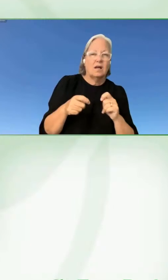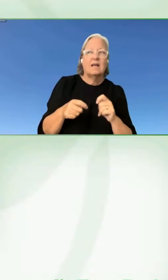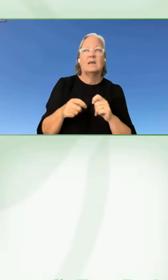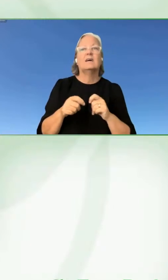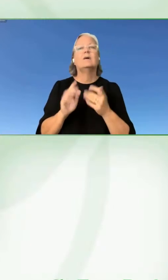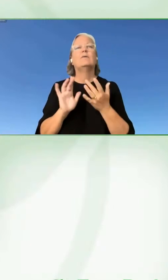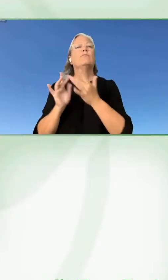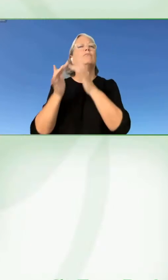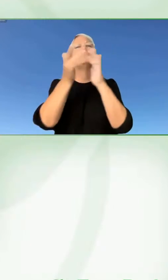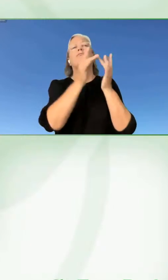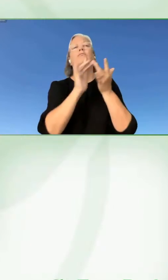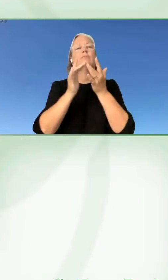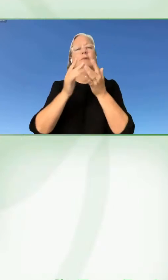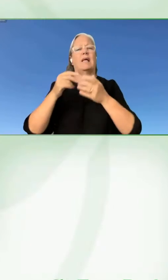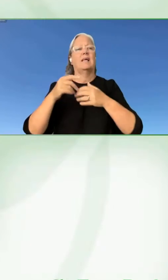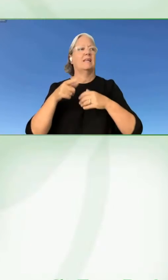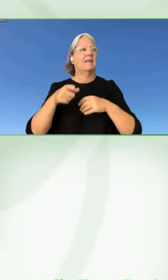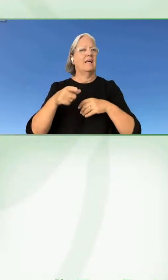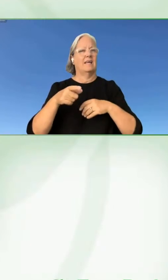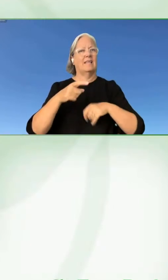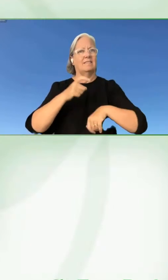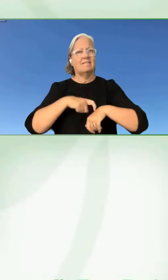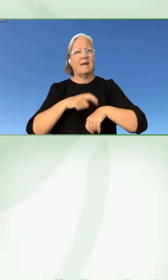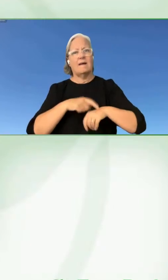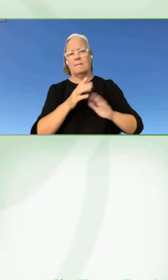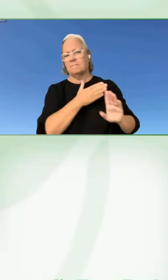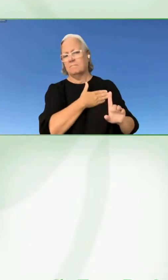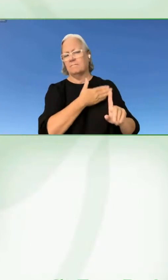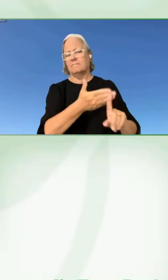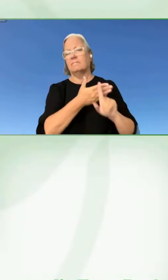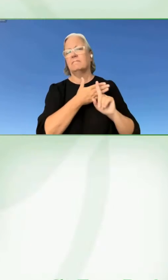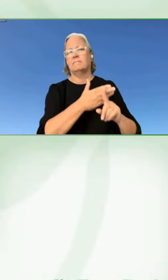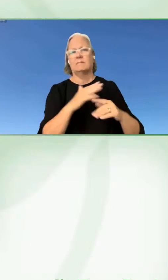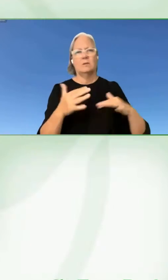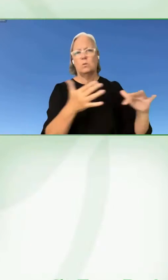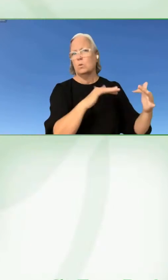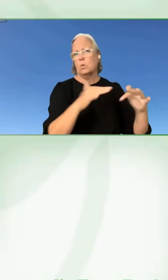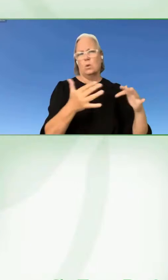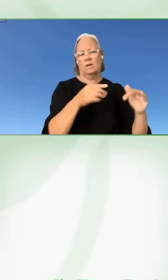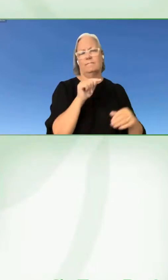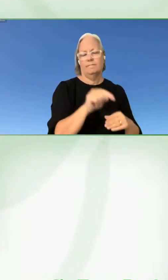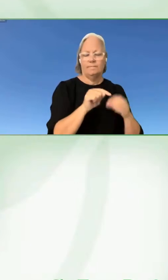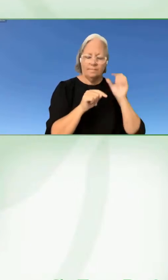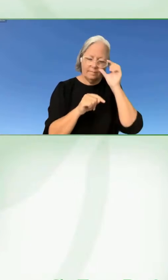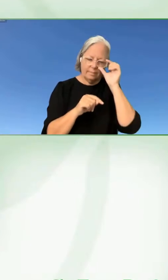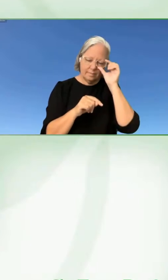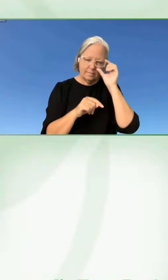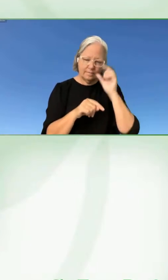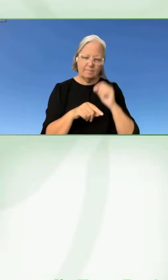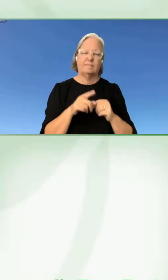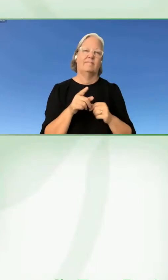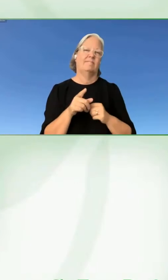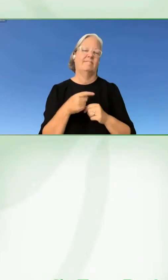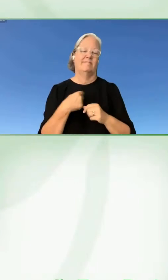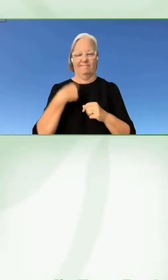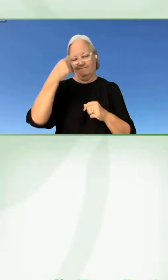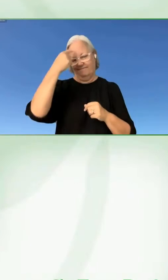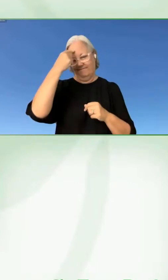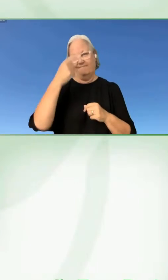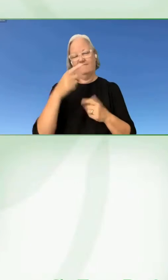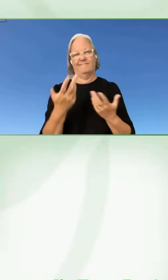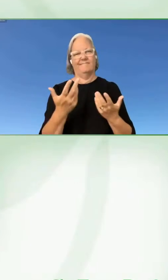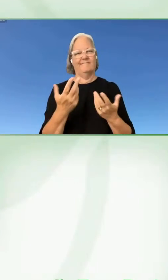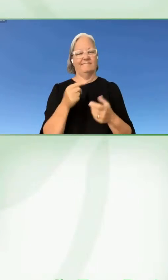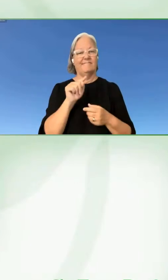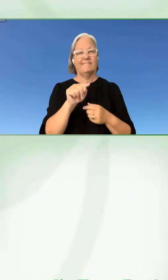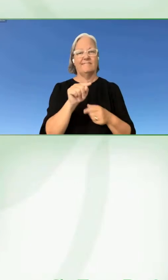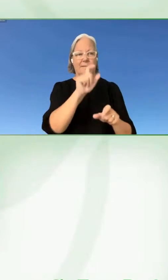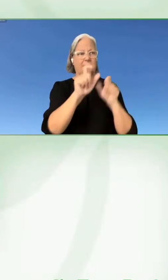That is how we are trying to get to our people in times of war.